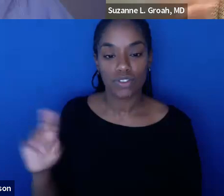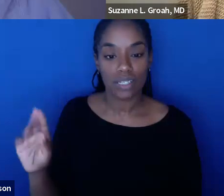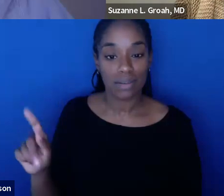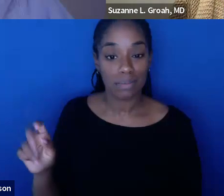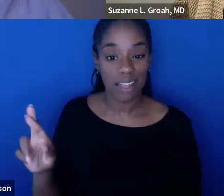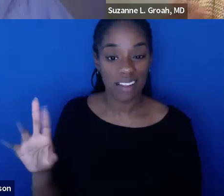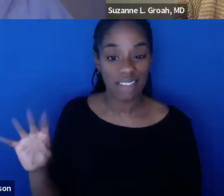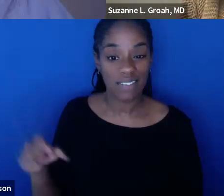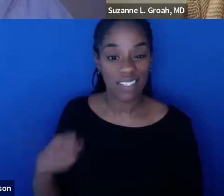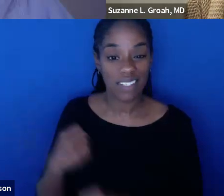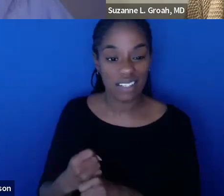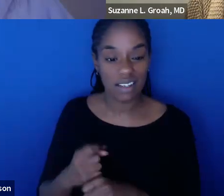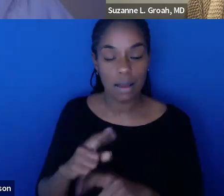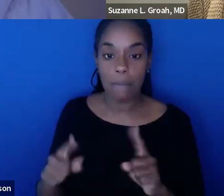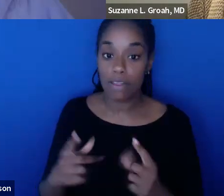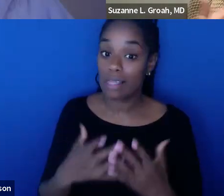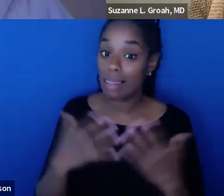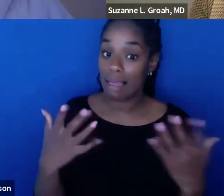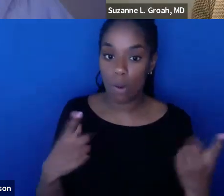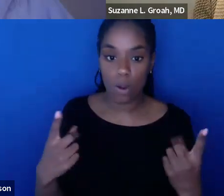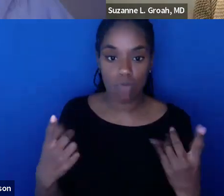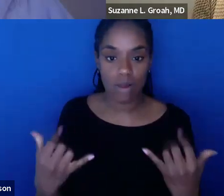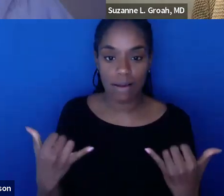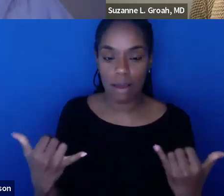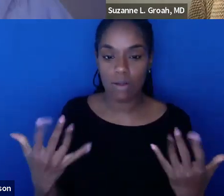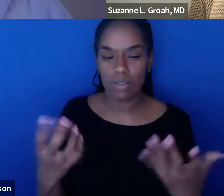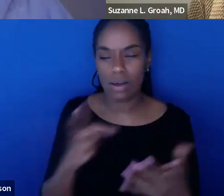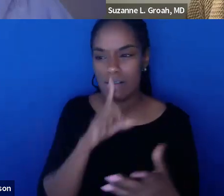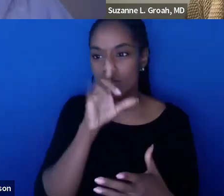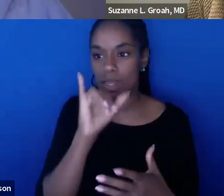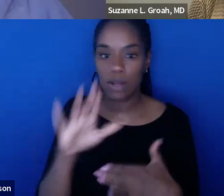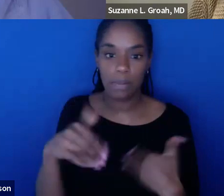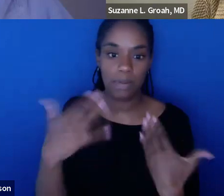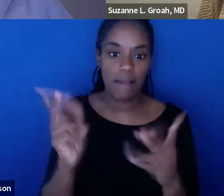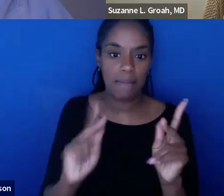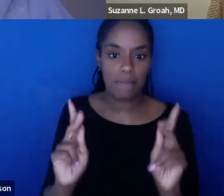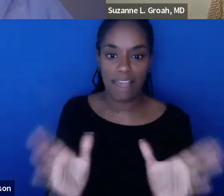There's a there's a lot of things going on right now. So I want to really give people that encouragement. There's a lot going on.